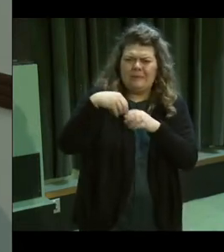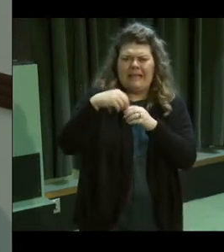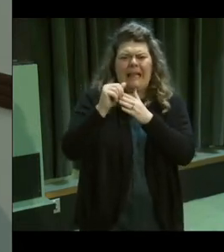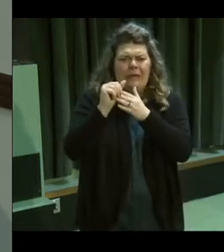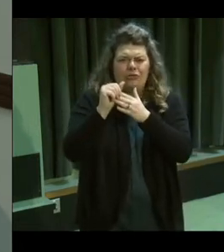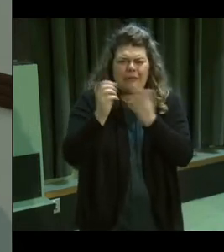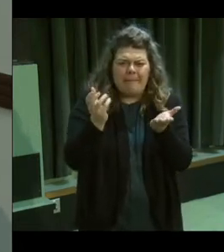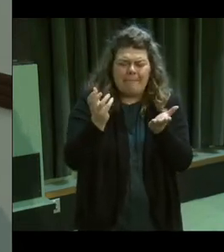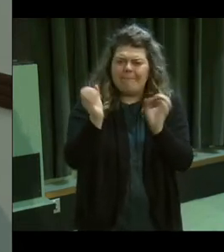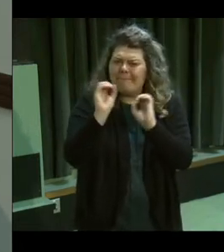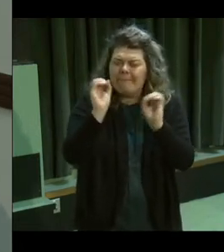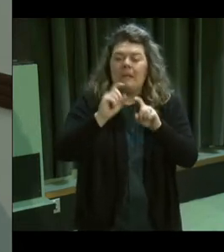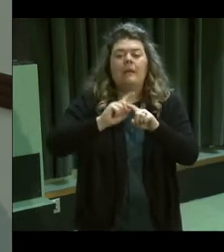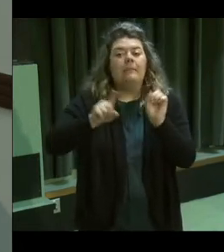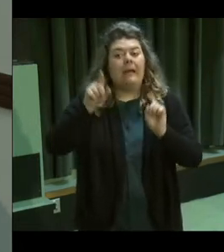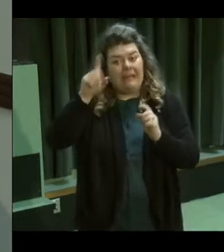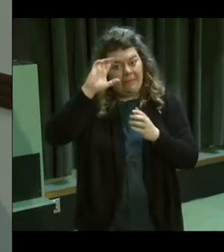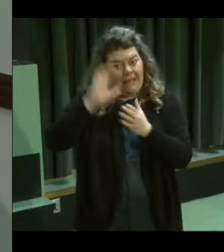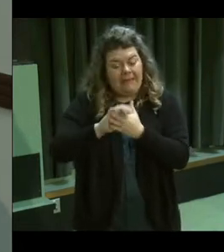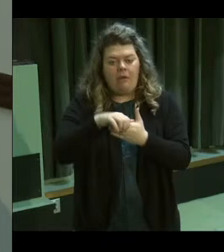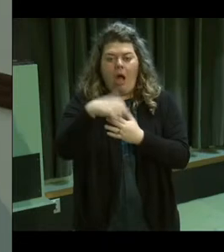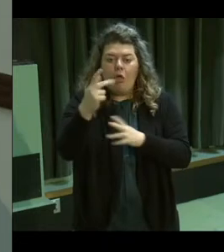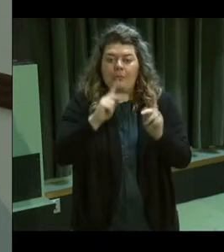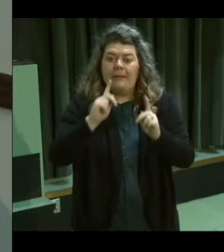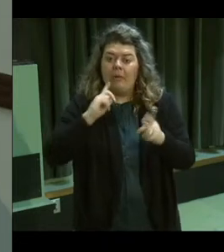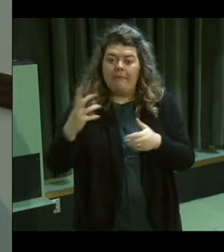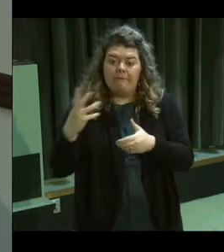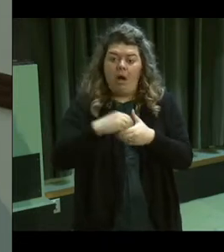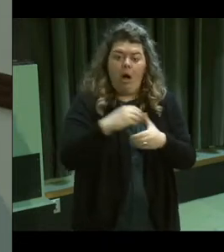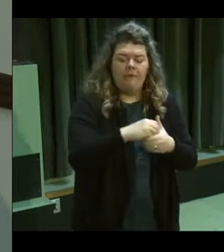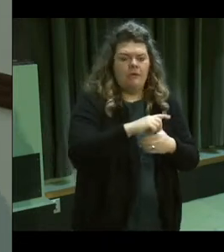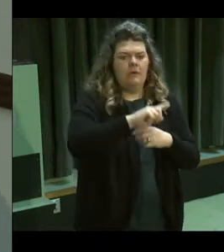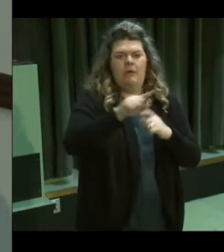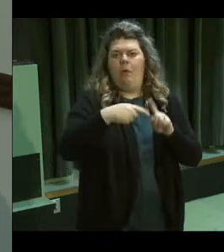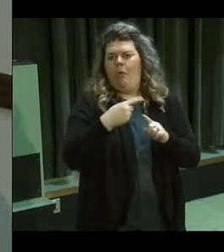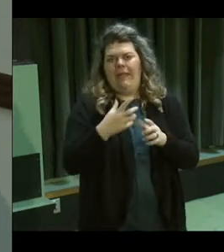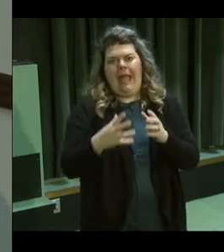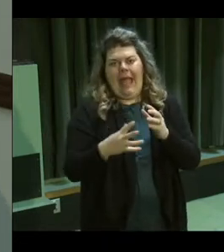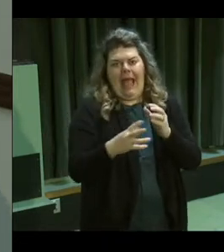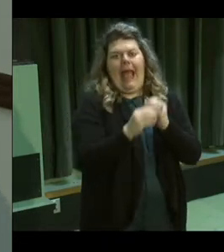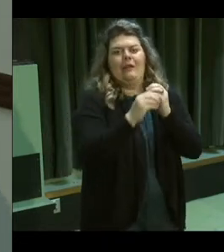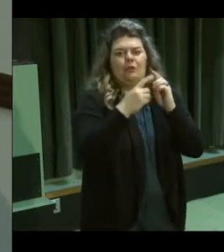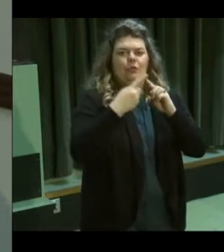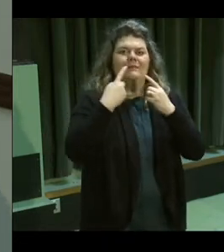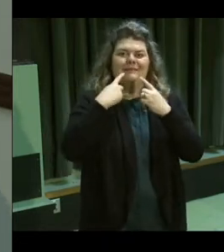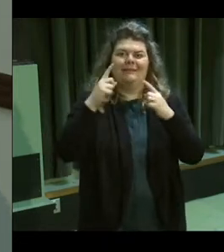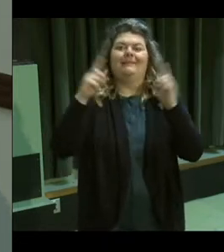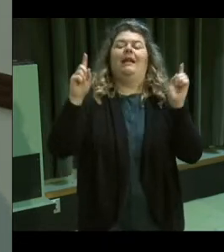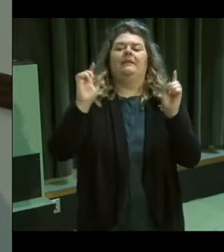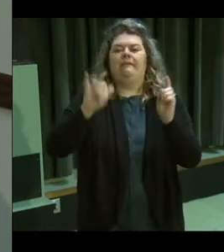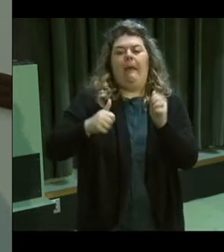positions, but he believed that having other people involved